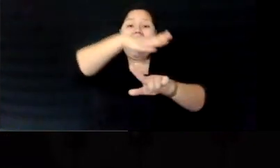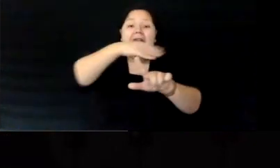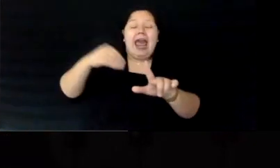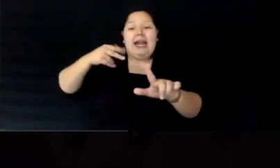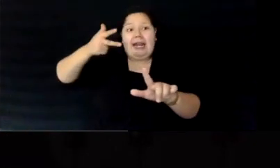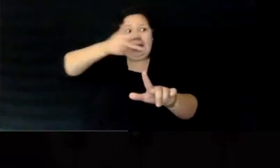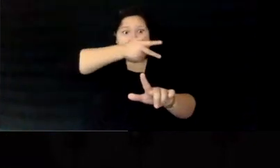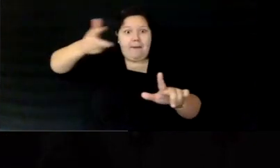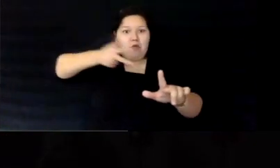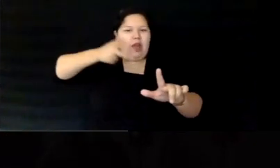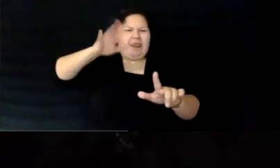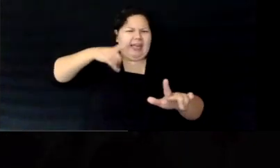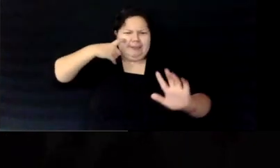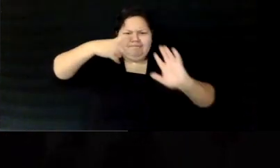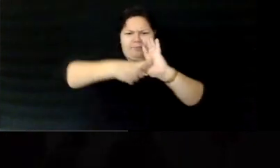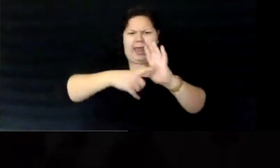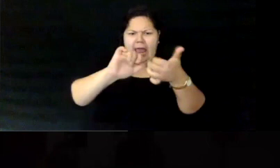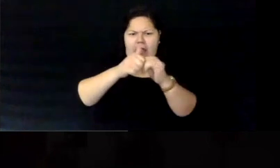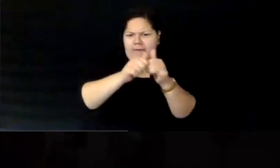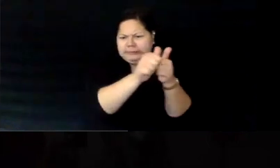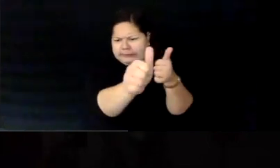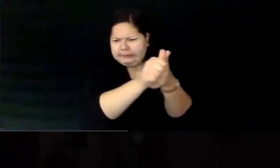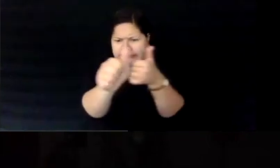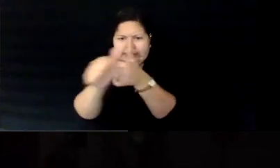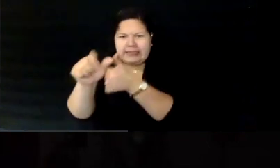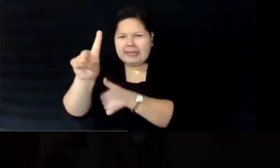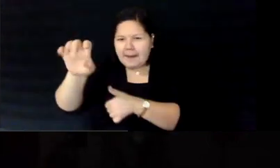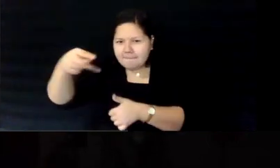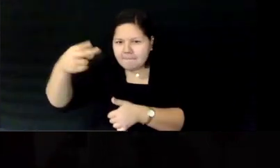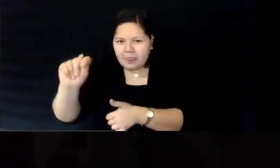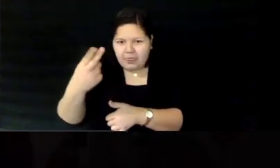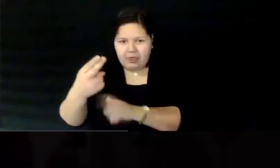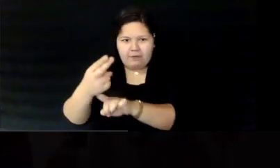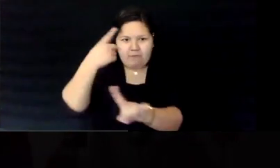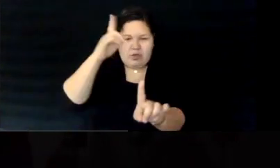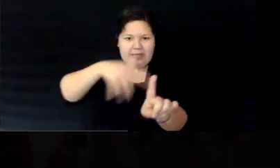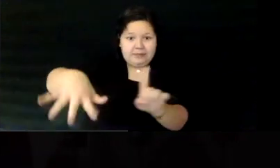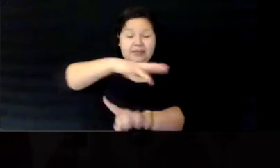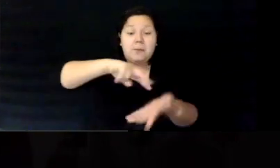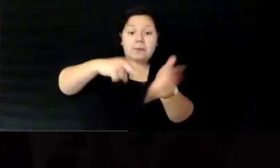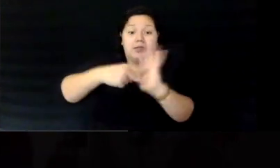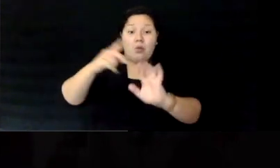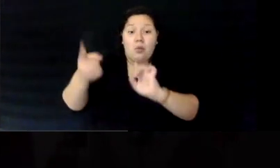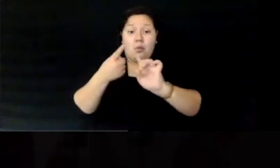in the space. And so what we're able to do with that is, know where your coordinates are in space,